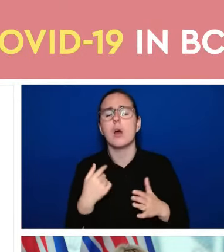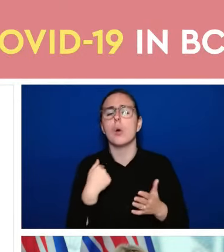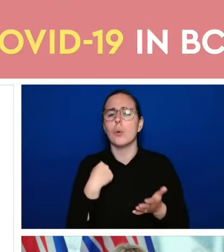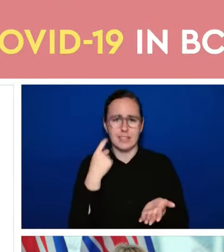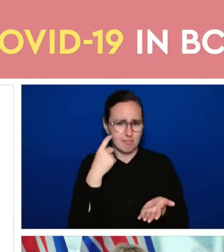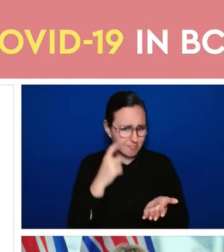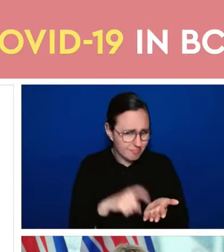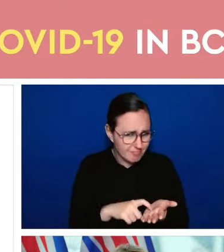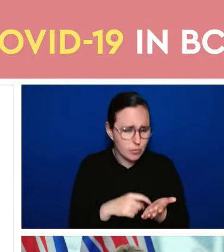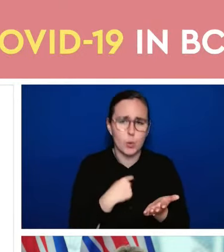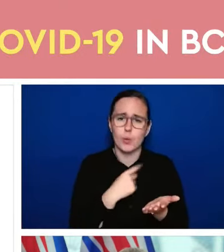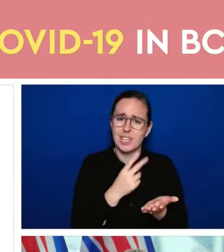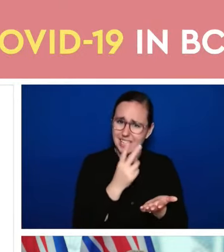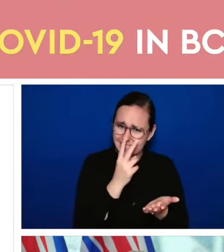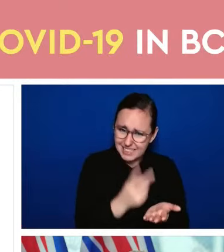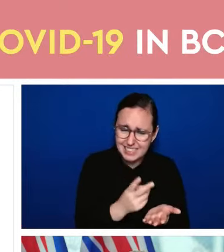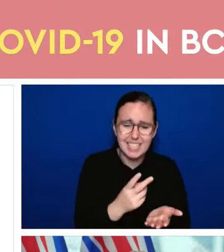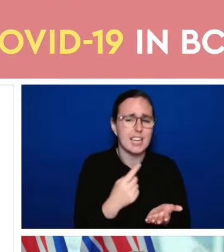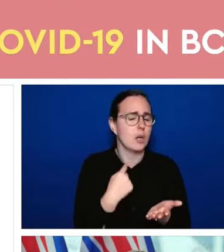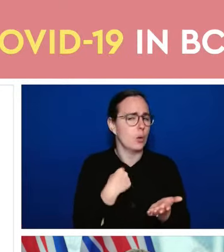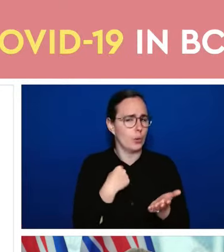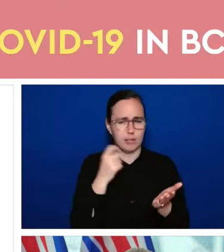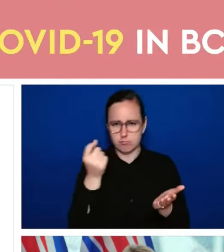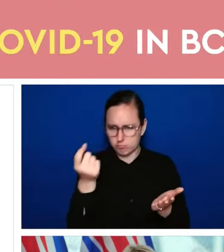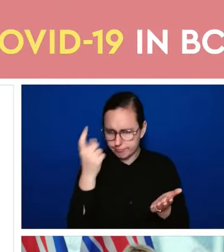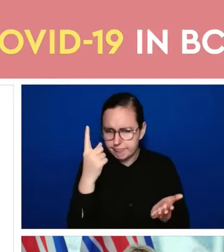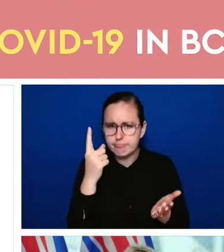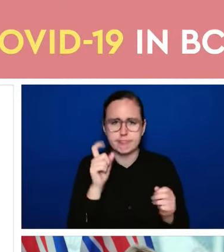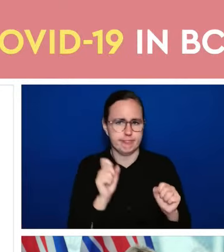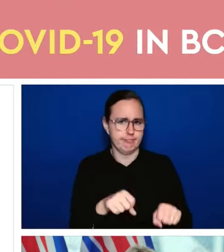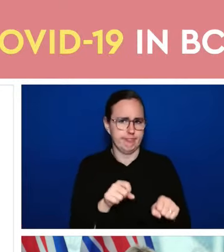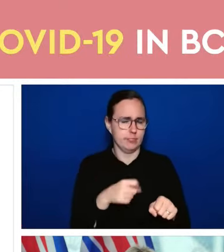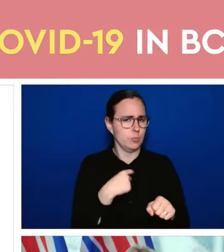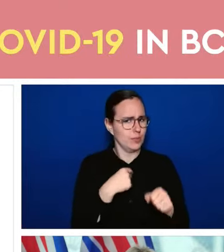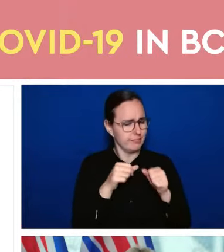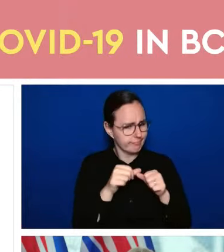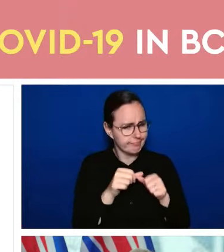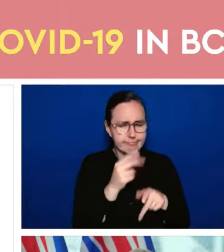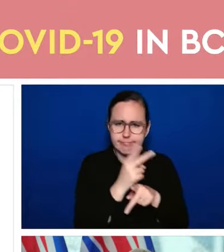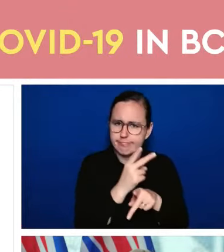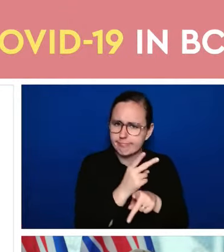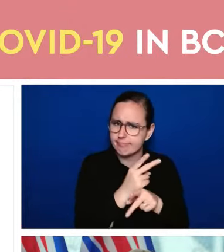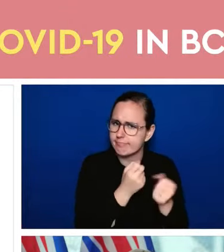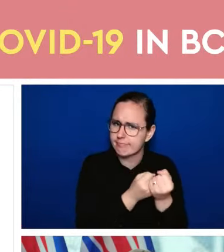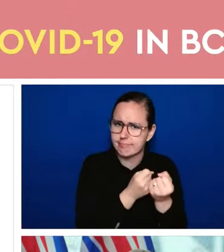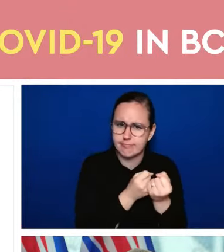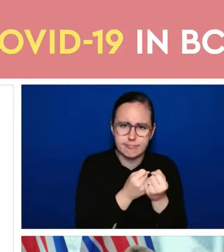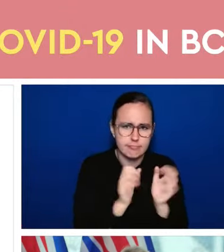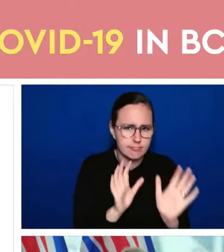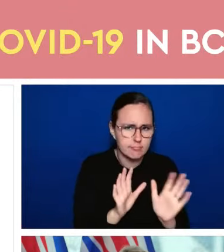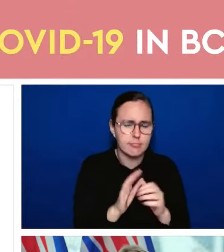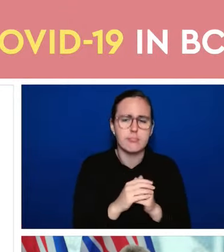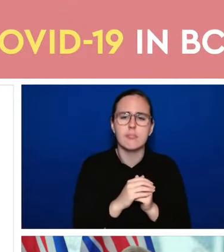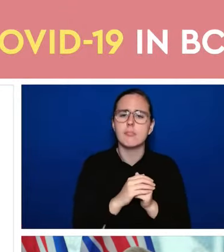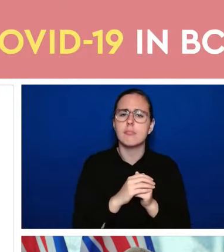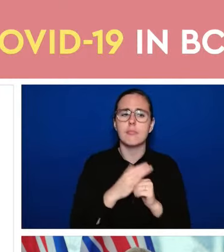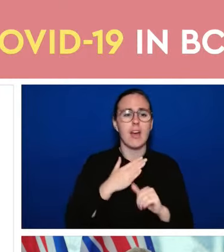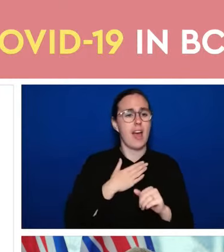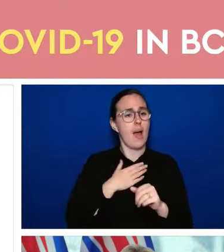also want to build your confidence in this new phase of our covert nineteen journey